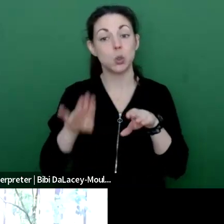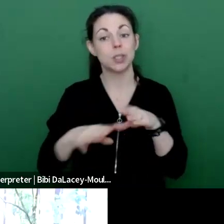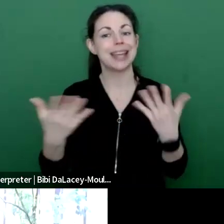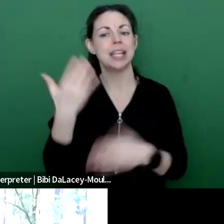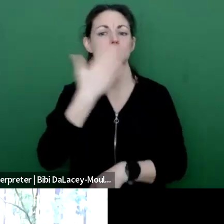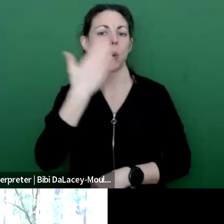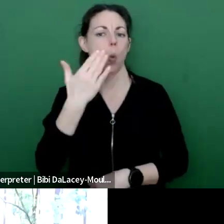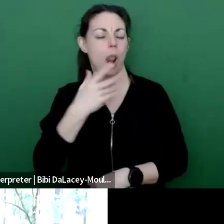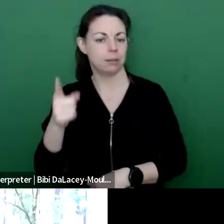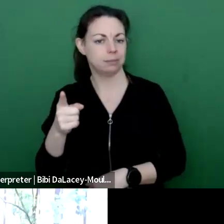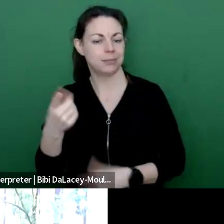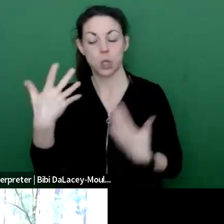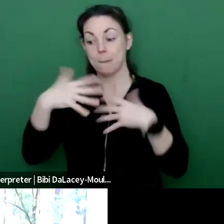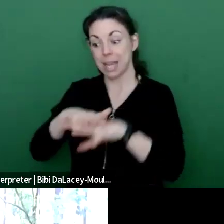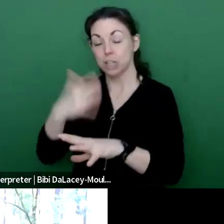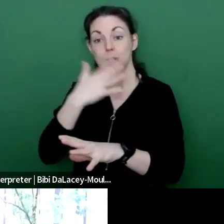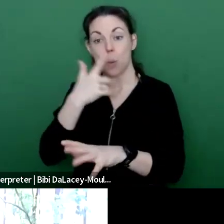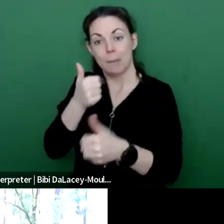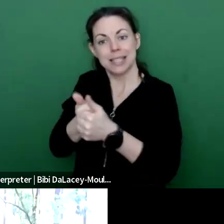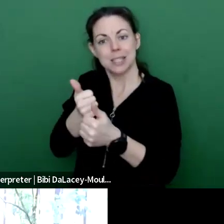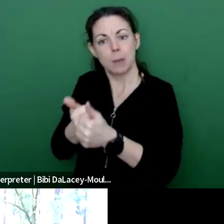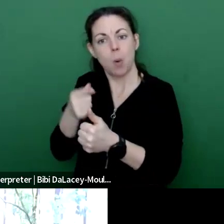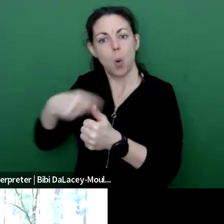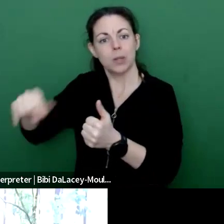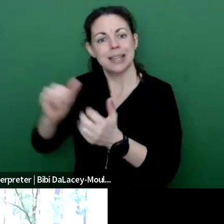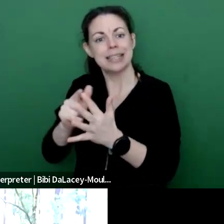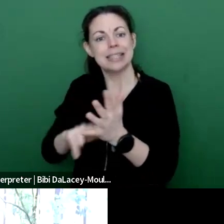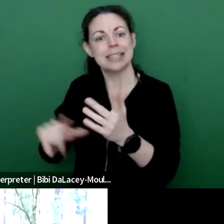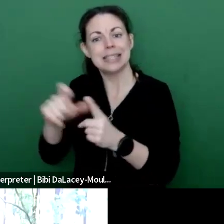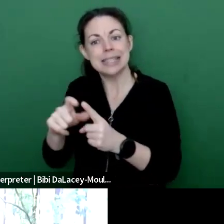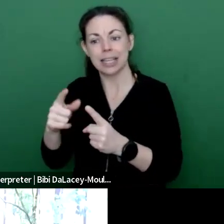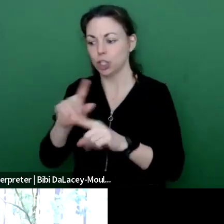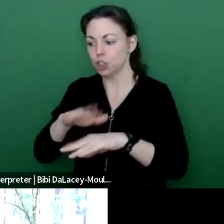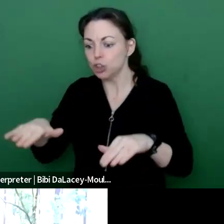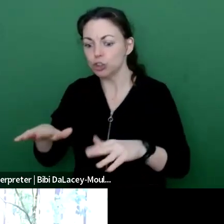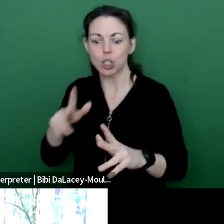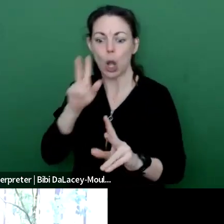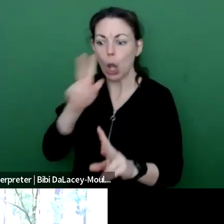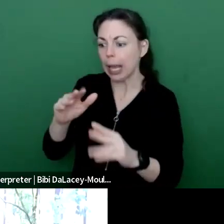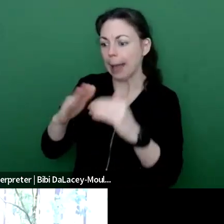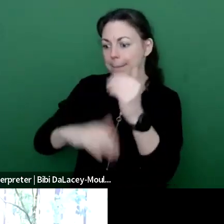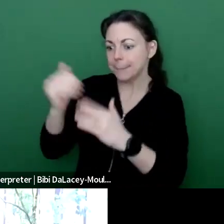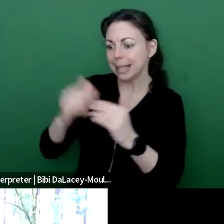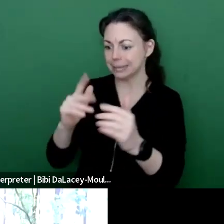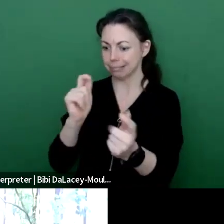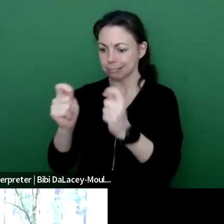helping with doing access audits of school buildings, looking at adaptions to the curriculum